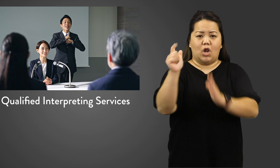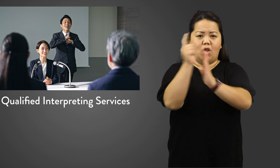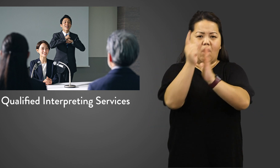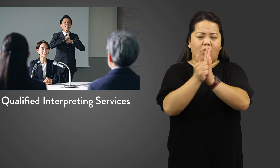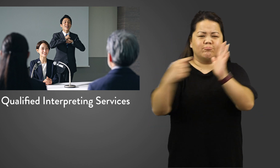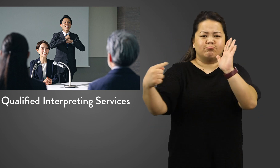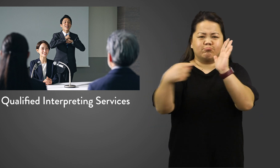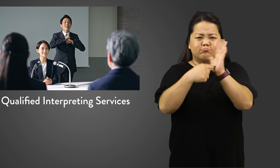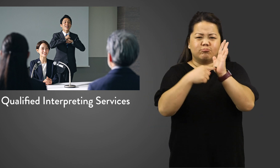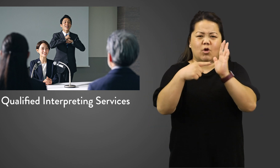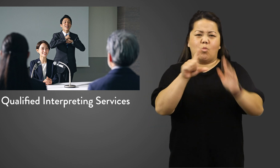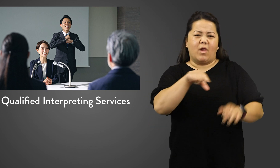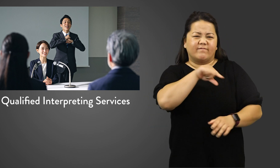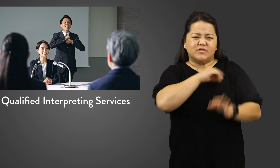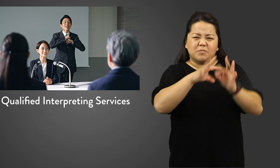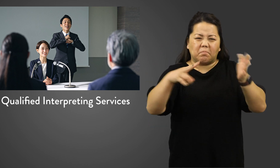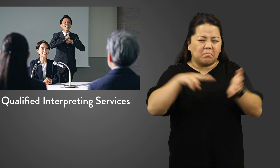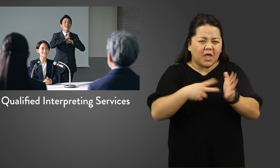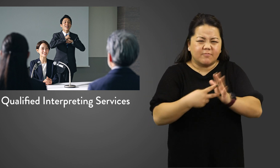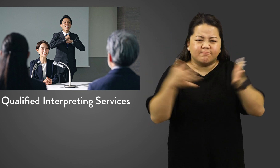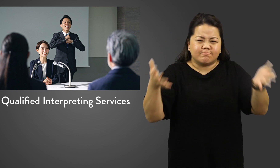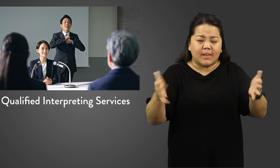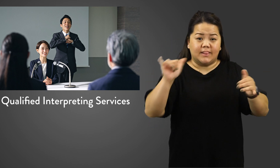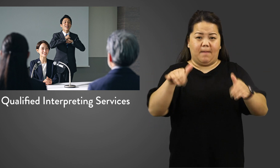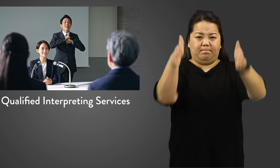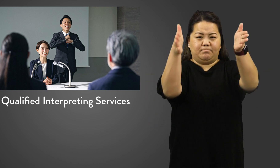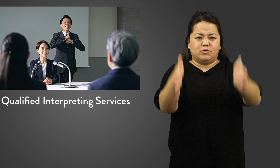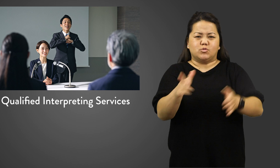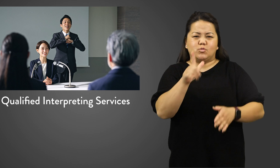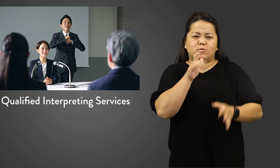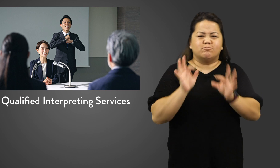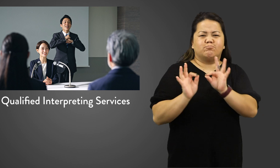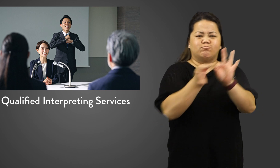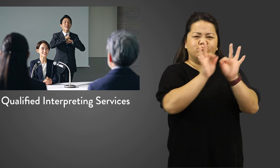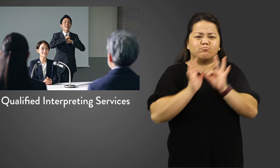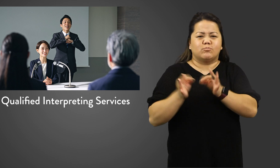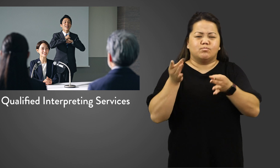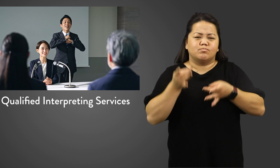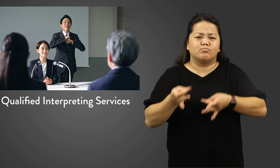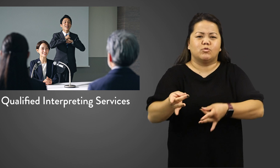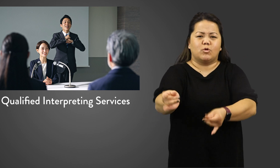According to the ADA, a "qualified" interpreter means someone who is able to